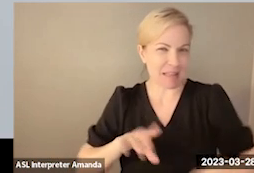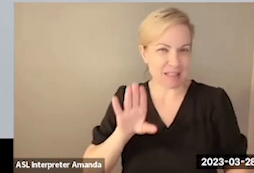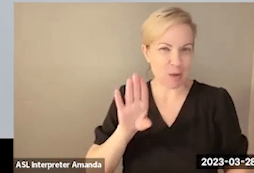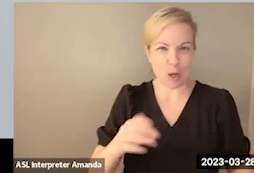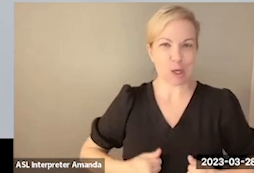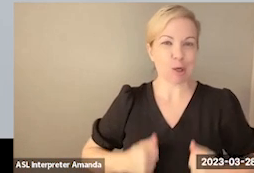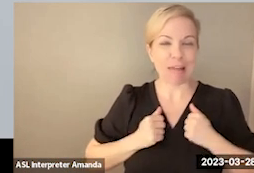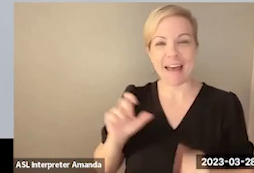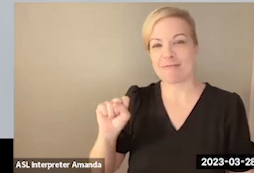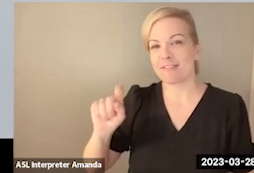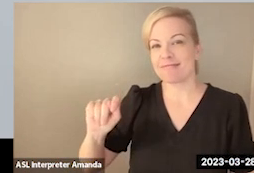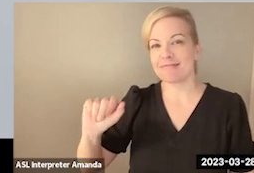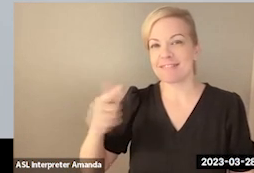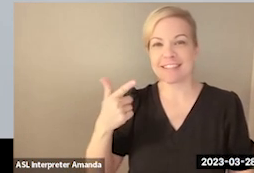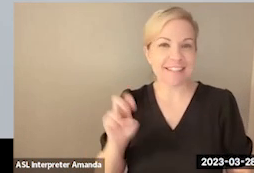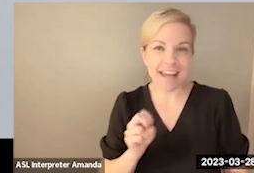Debbie Stine, Science & Technology Policy Academy: depending on where you're at.